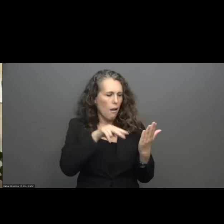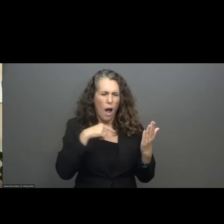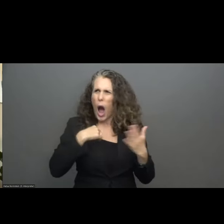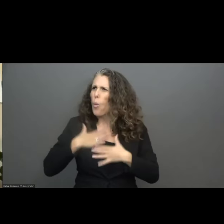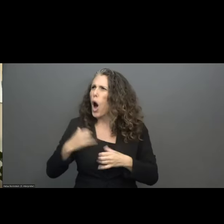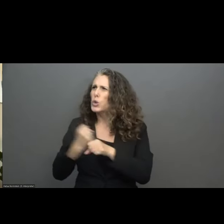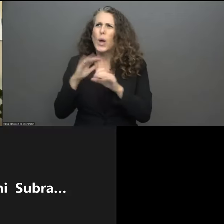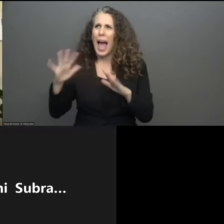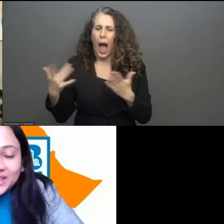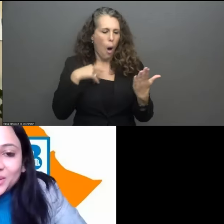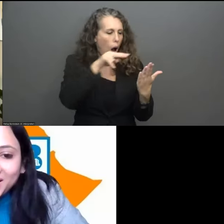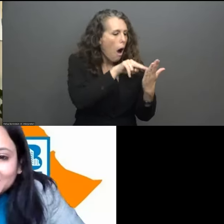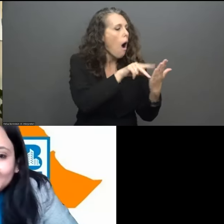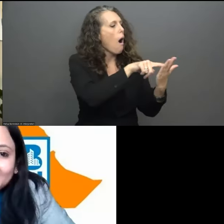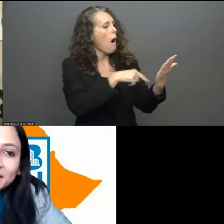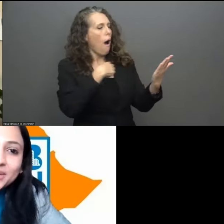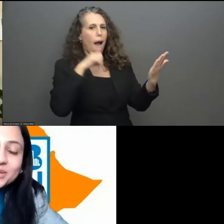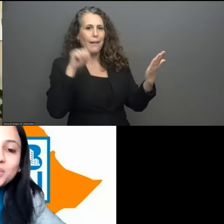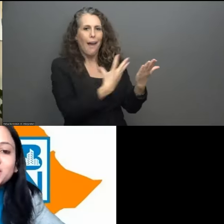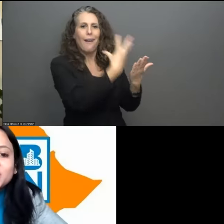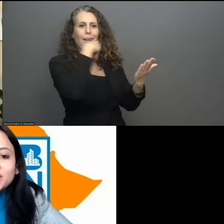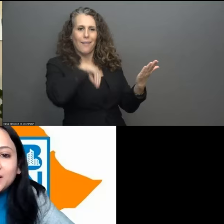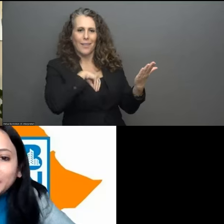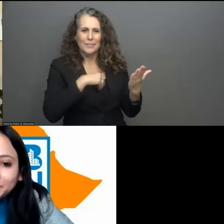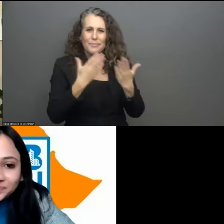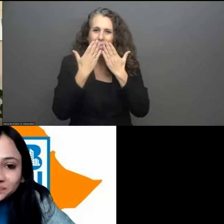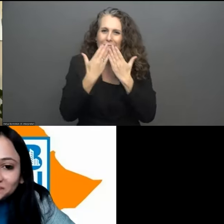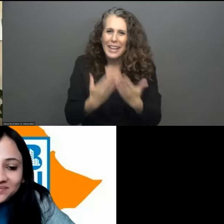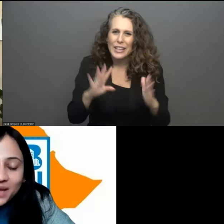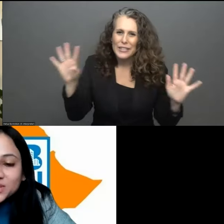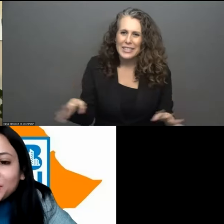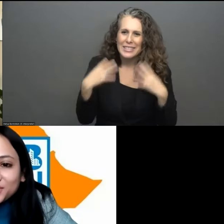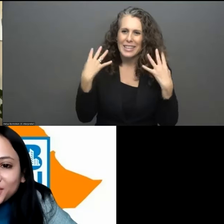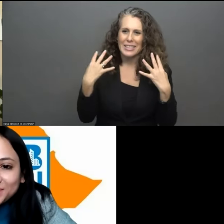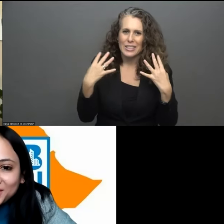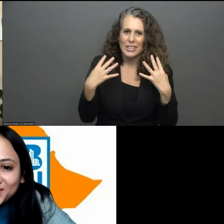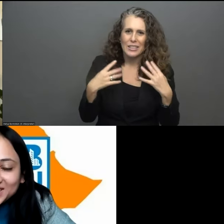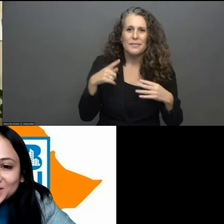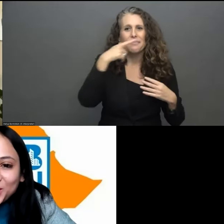11:43:17 Thank you Hi Angela Thank you so much, kind of, I'm afraid my French is not